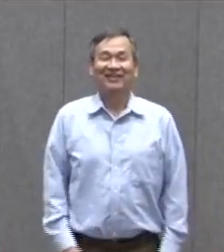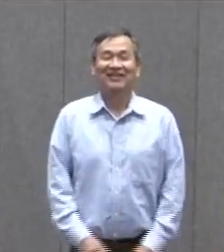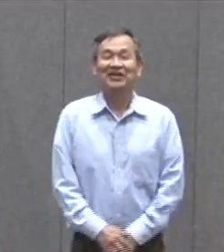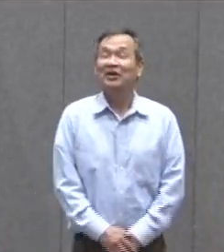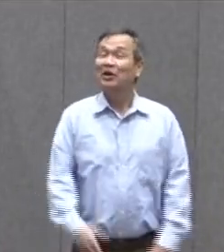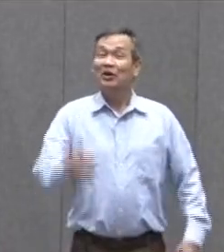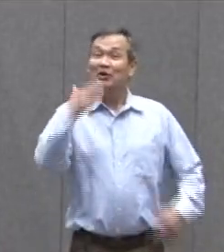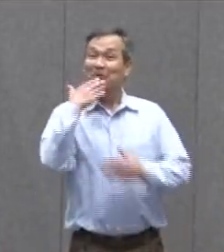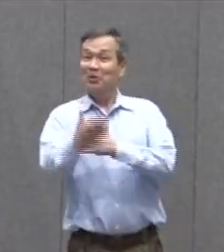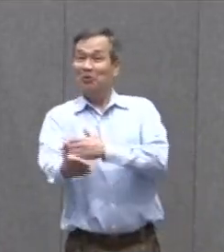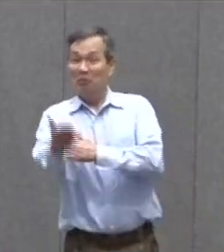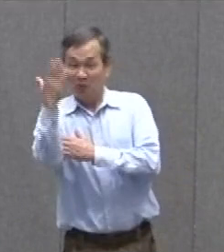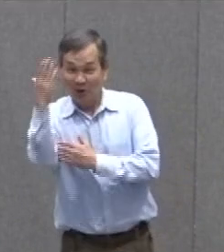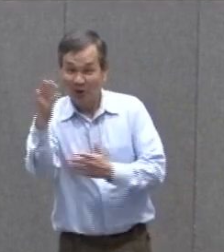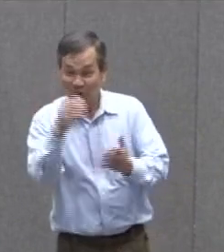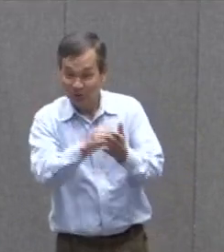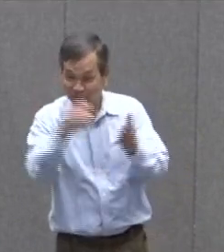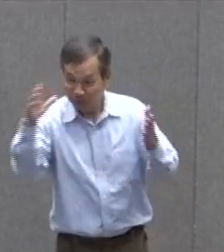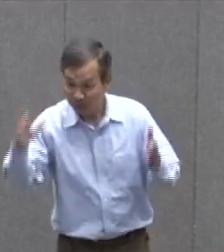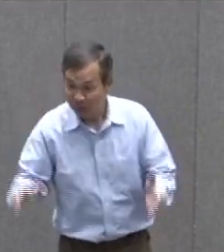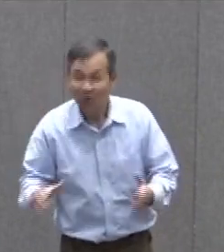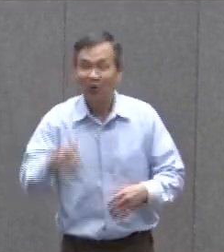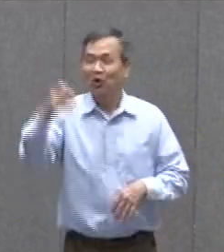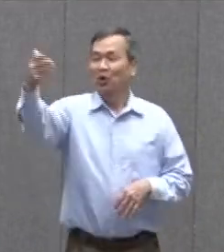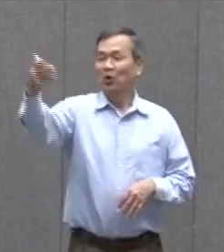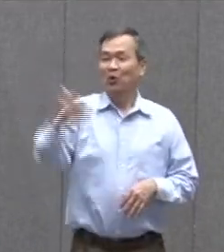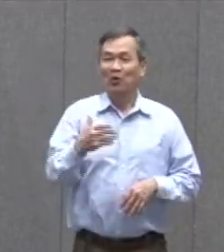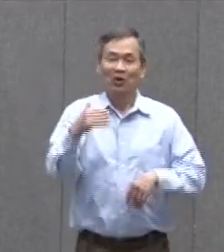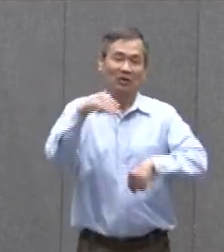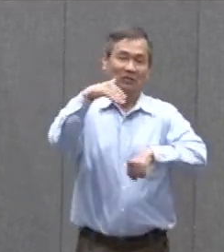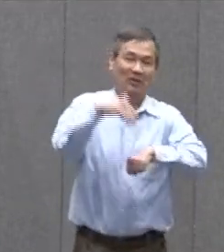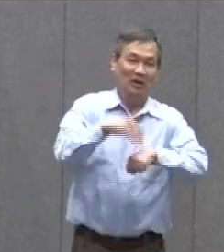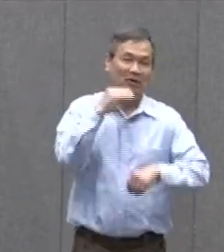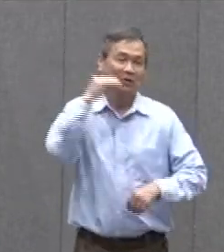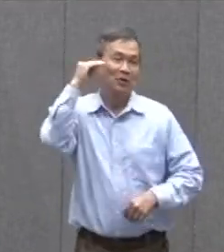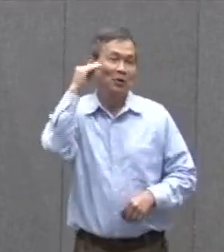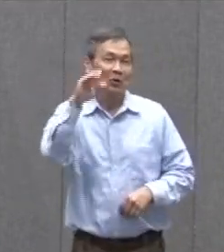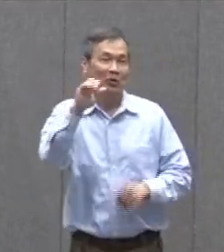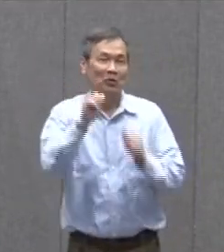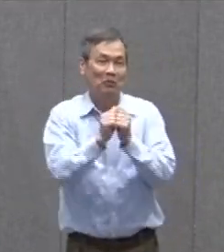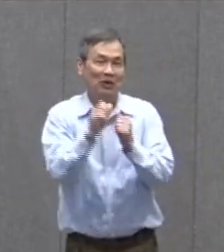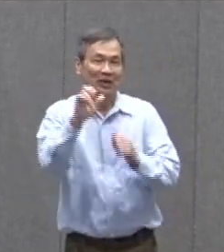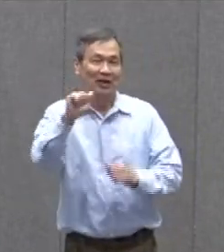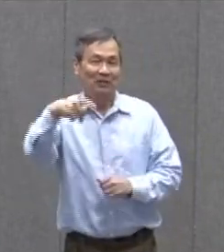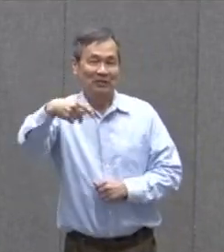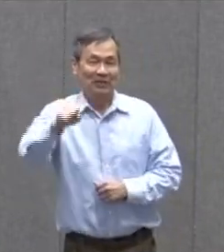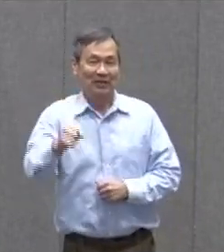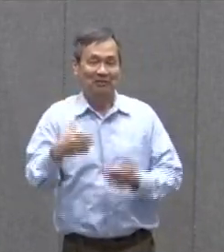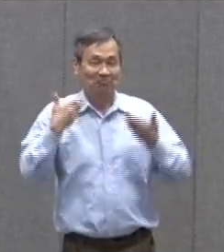Good morning, students. Welcome to @Home with APS. My name is Miss Kathy and I'm here